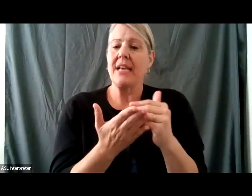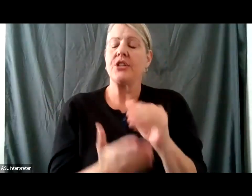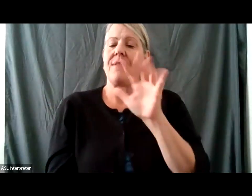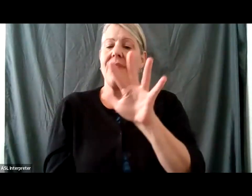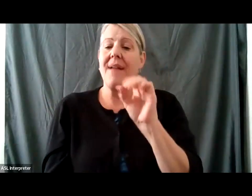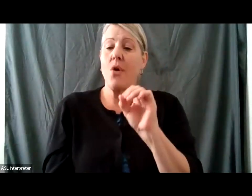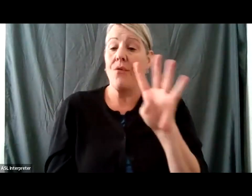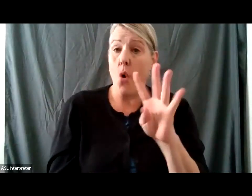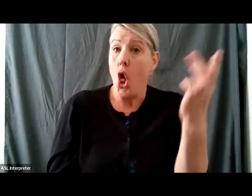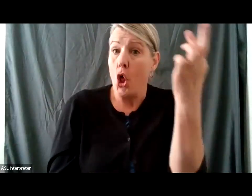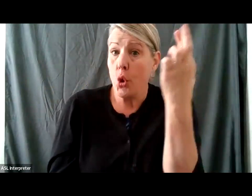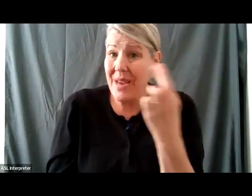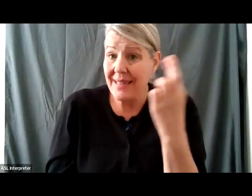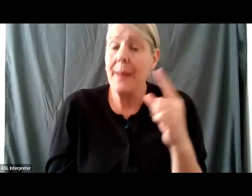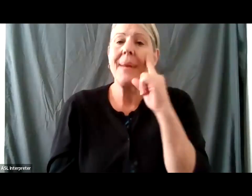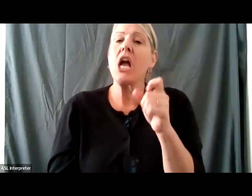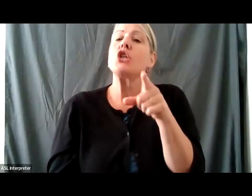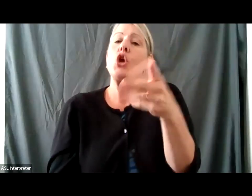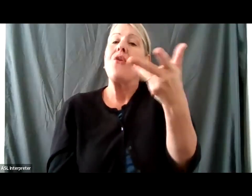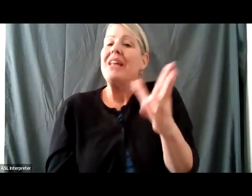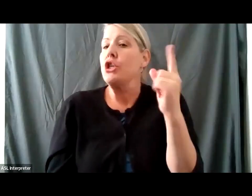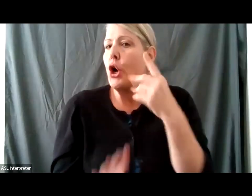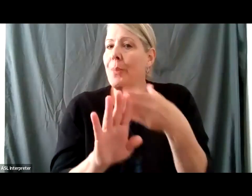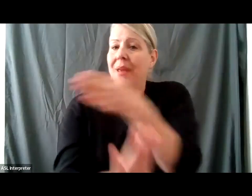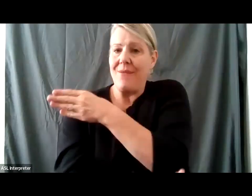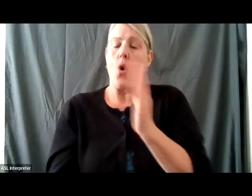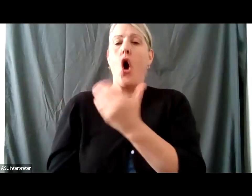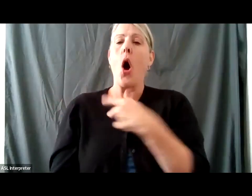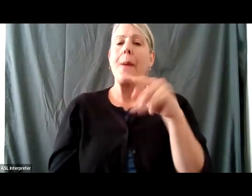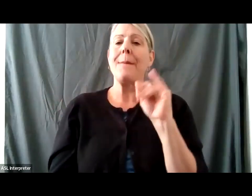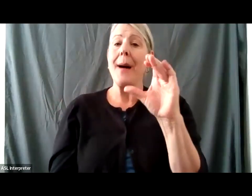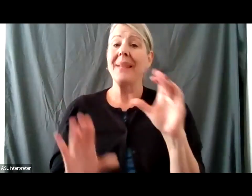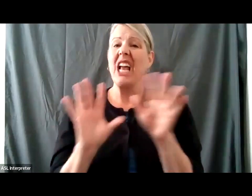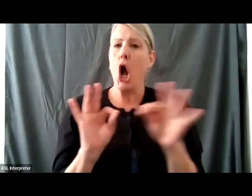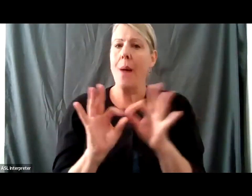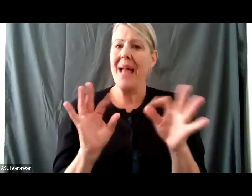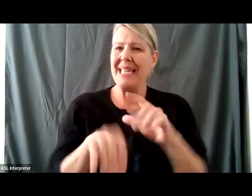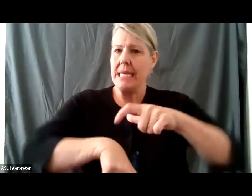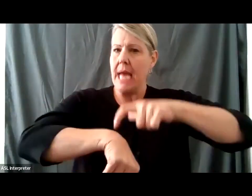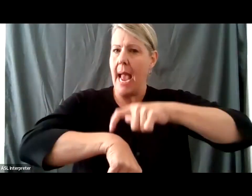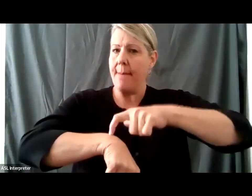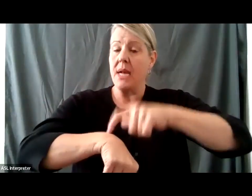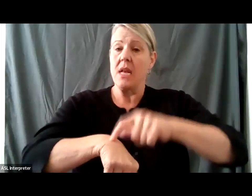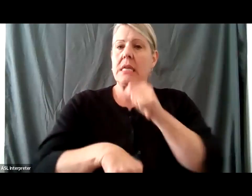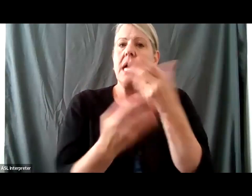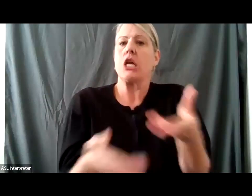part because as you heard, our comment public period is still open. It closes on the 13th. So you don't have much time.